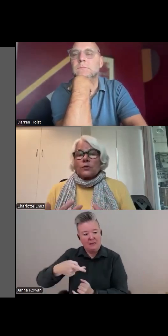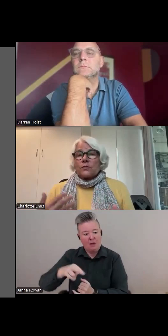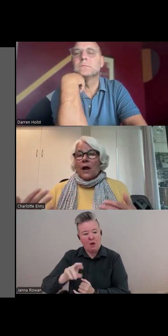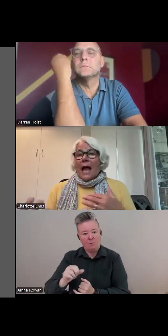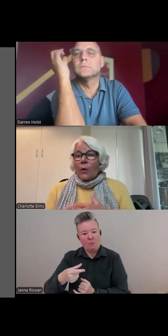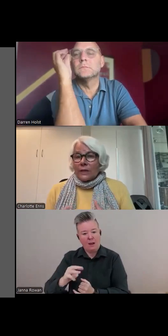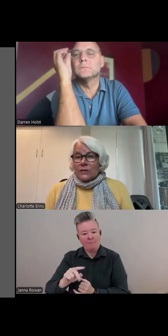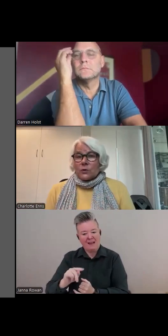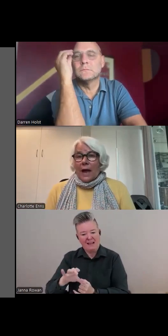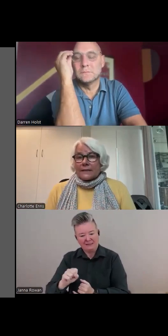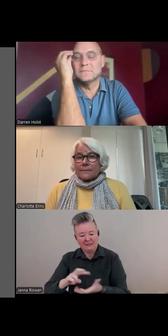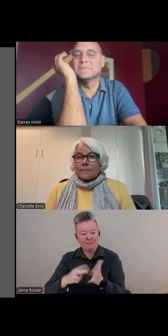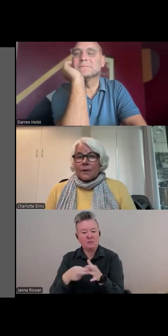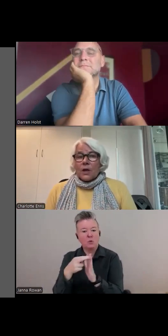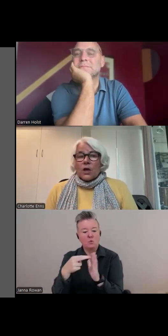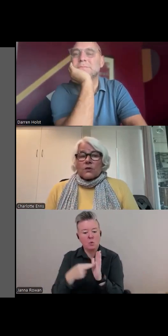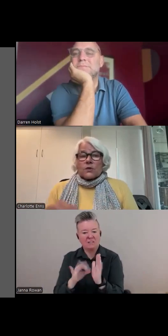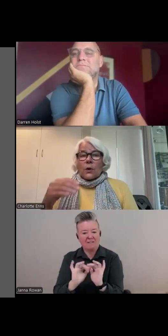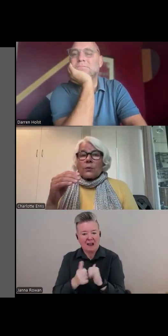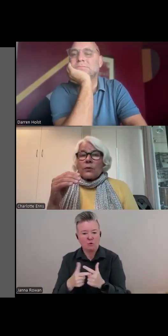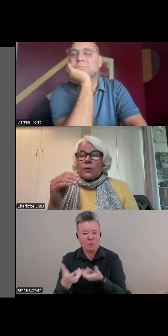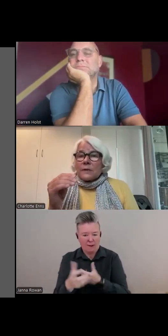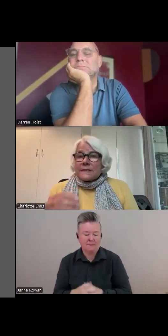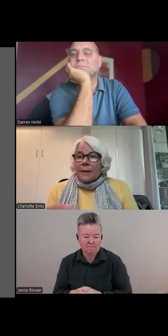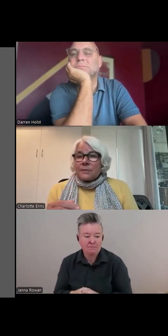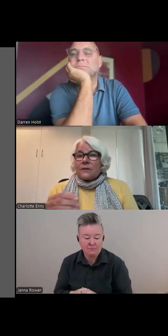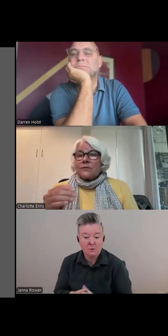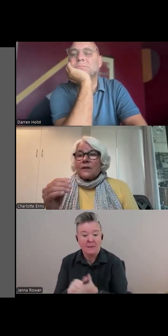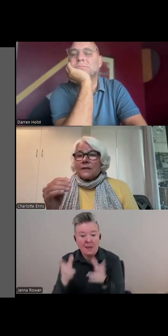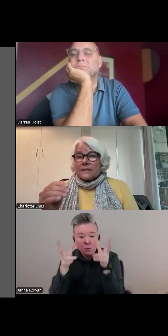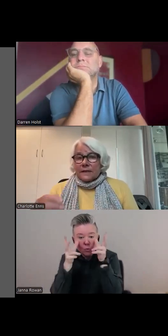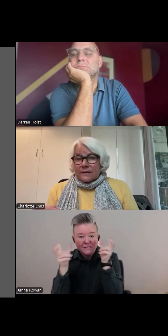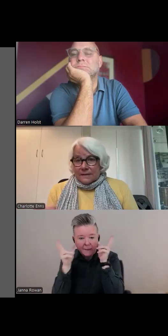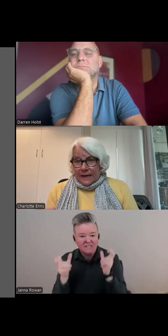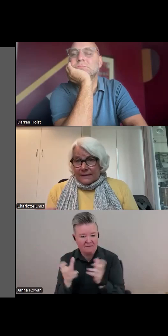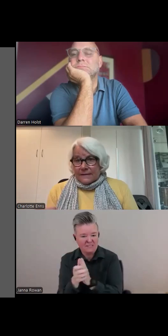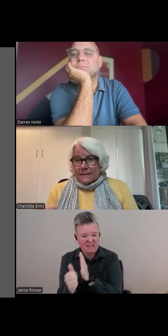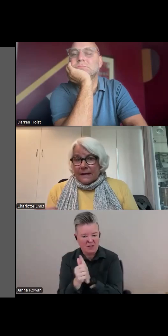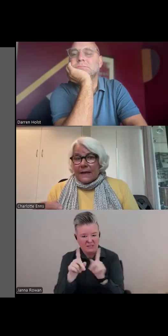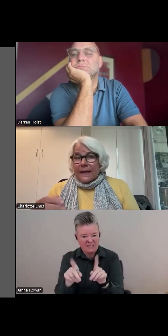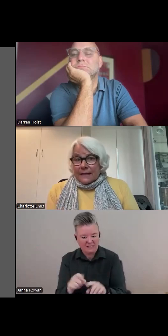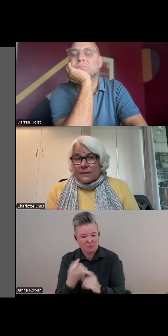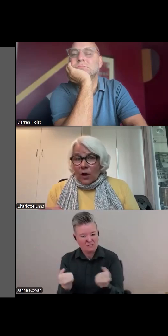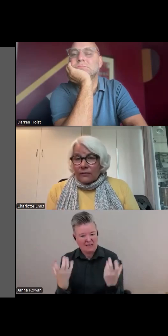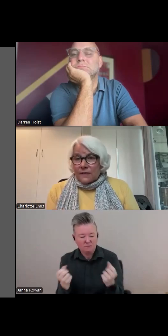for how we interact. So the Receptive Skills Test is obviously